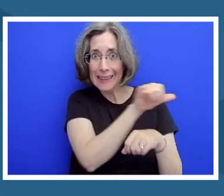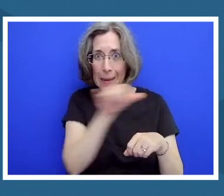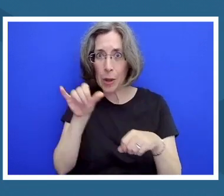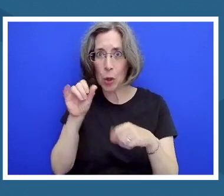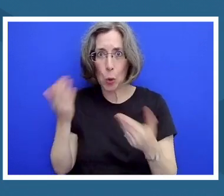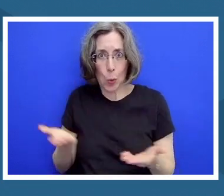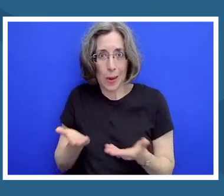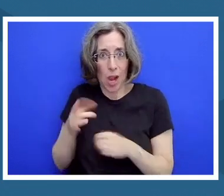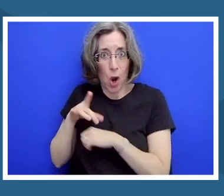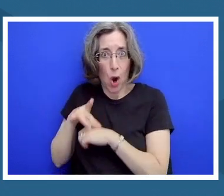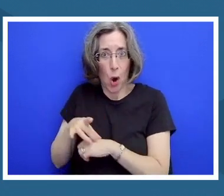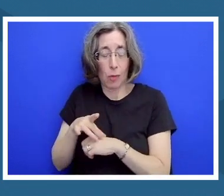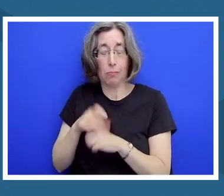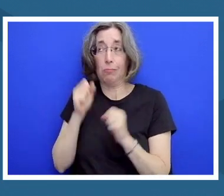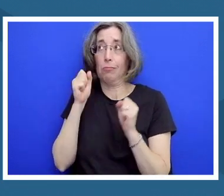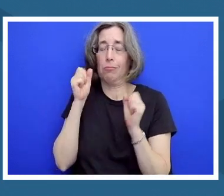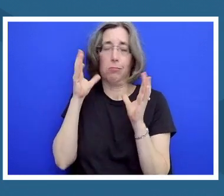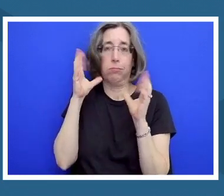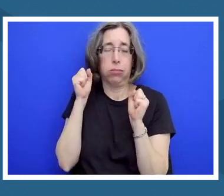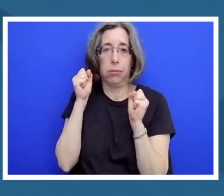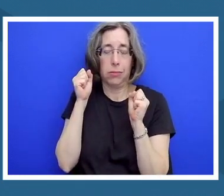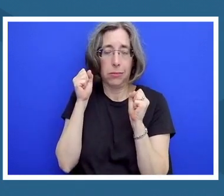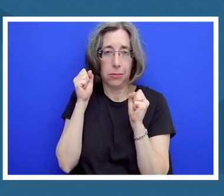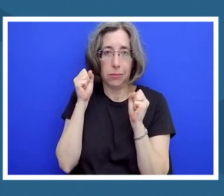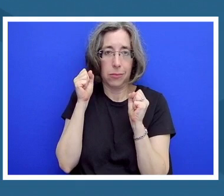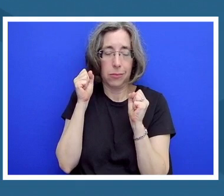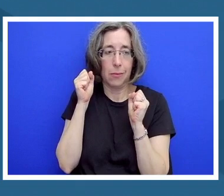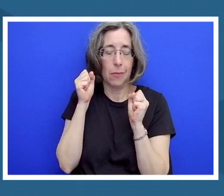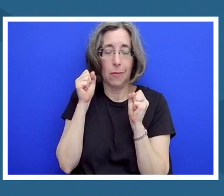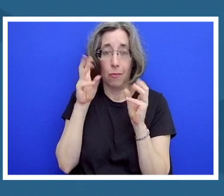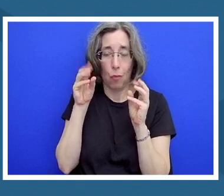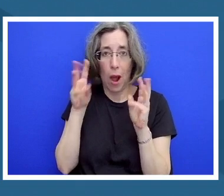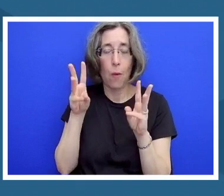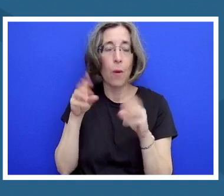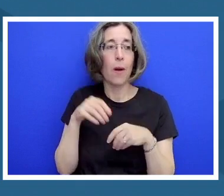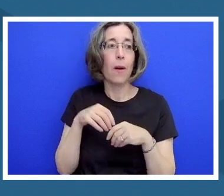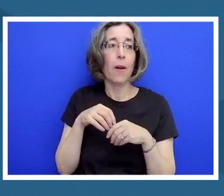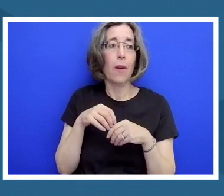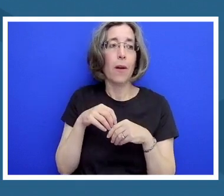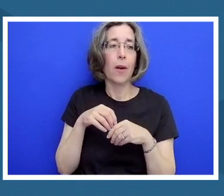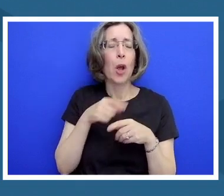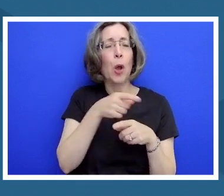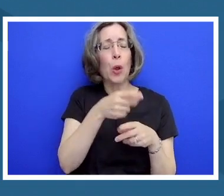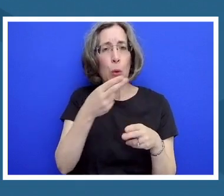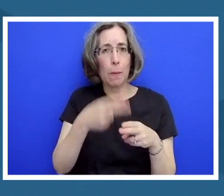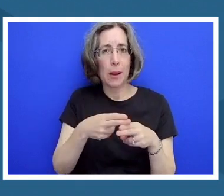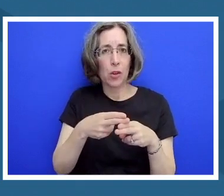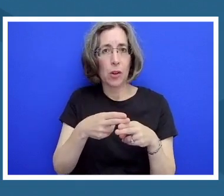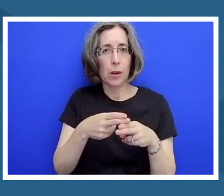and uh